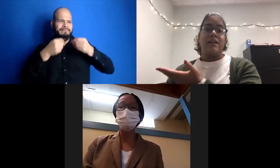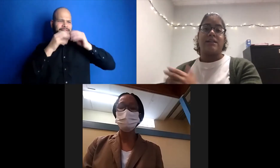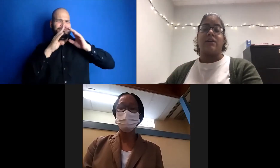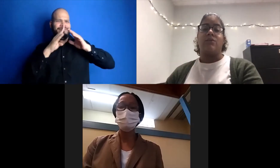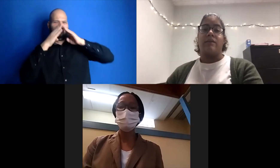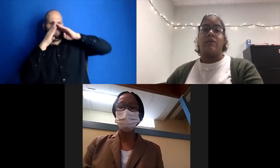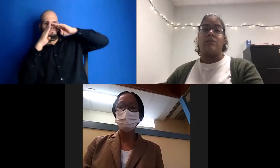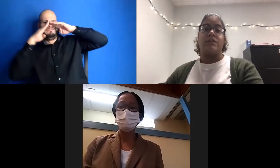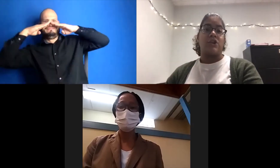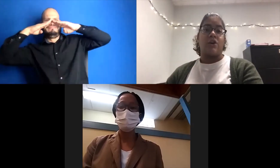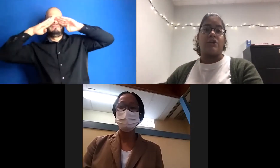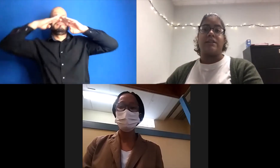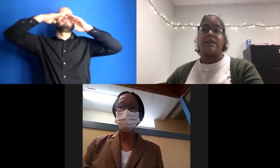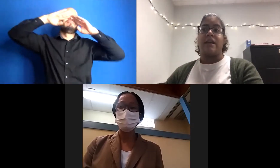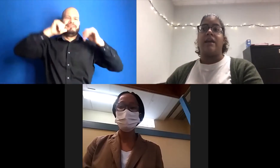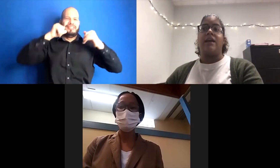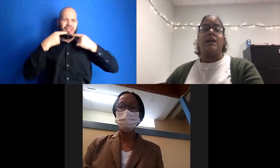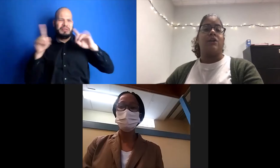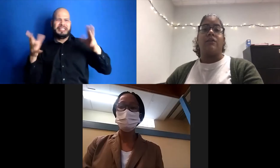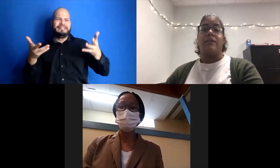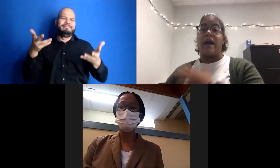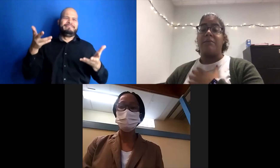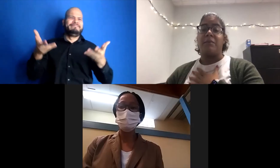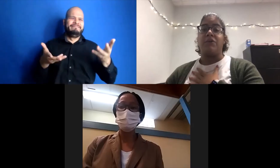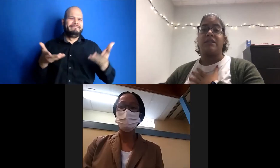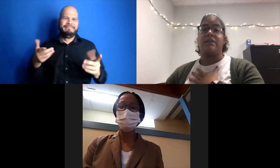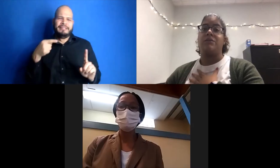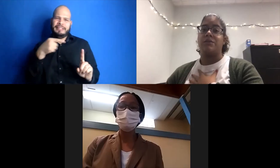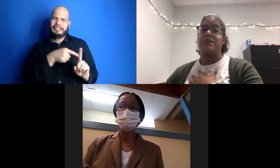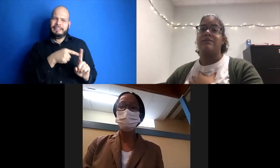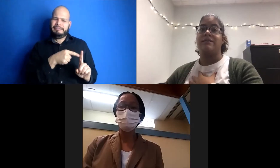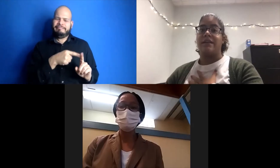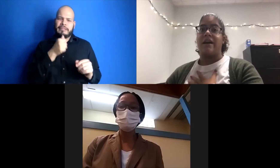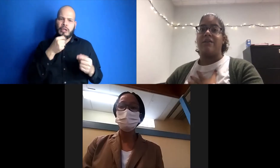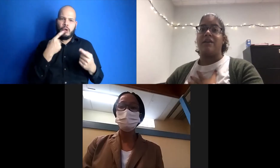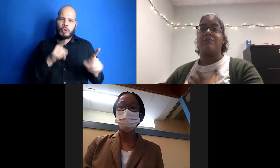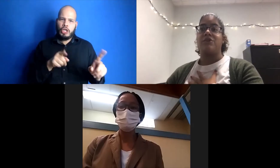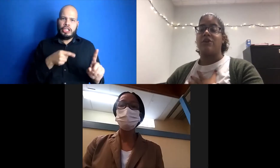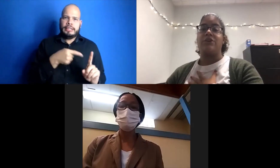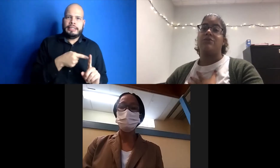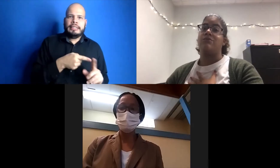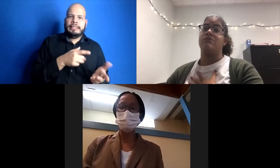tell whoever was in charge and say you know I'm a person who's deaf and I'm sure you don't really